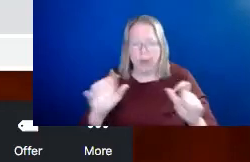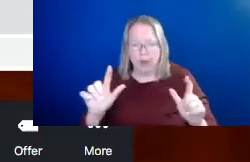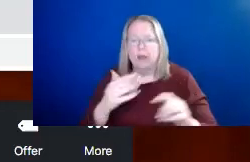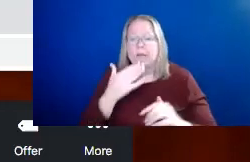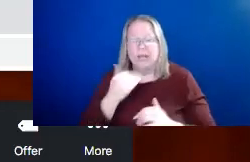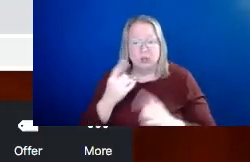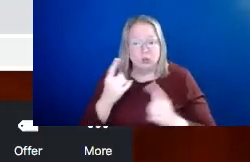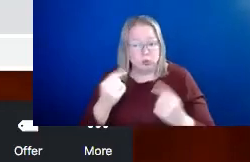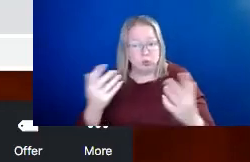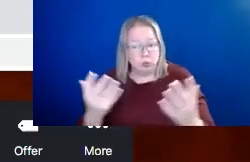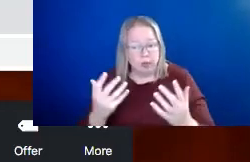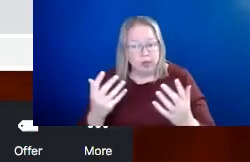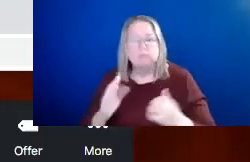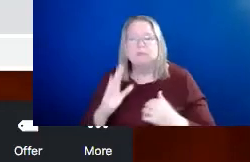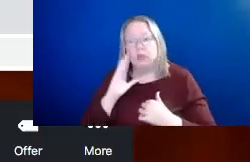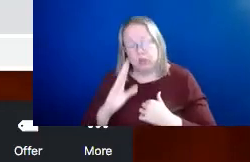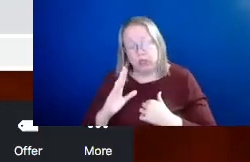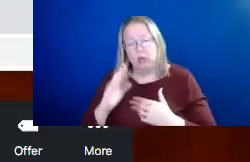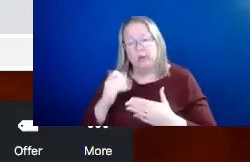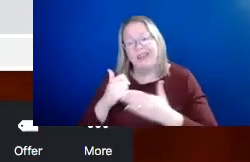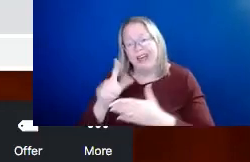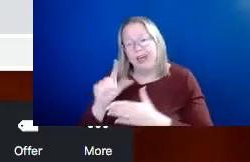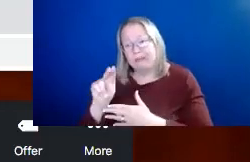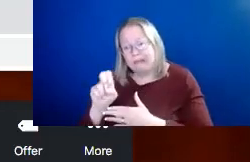12:48:58 , there will be help lines and help emails